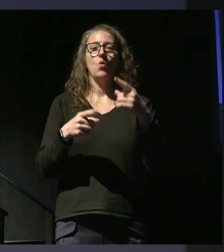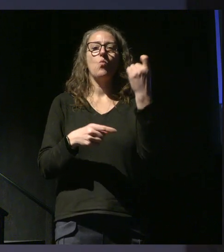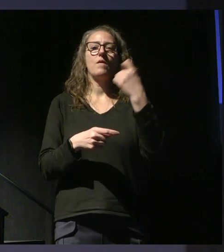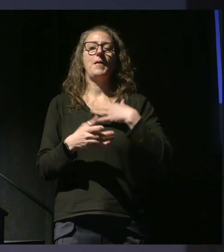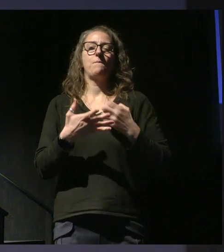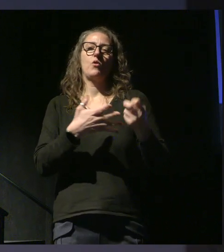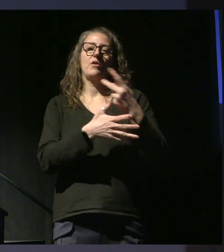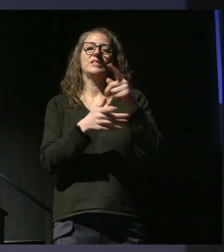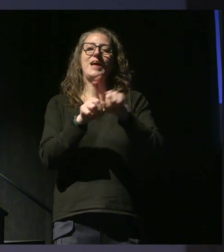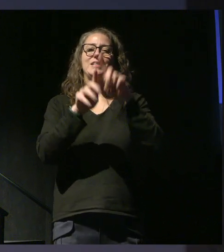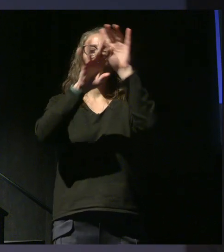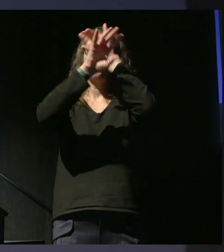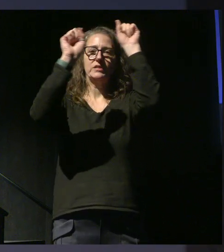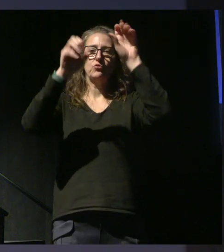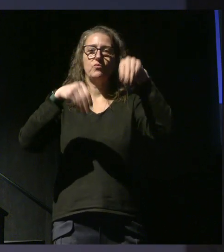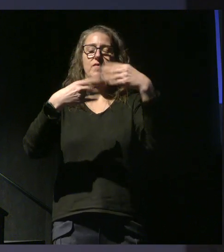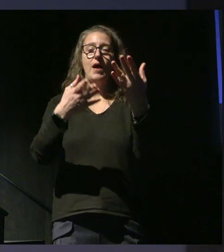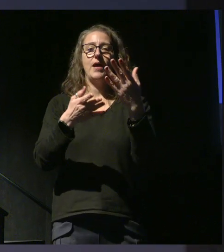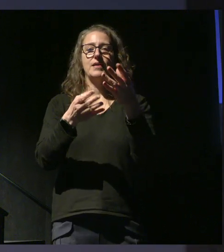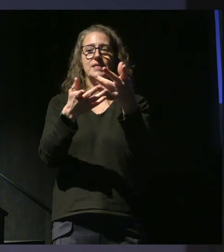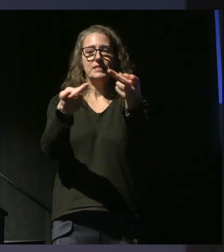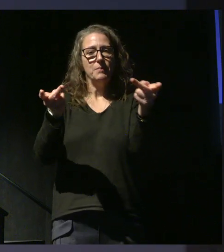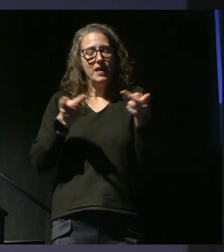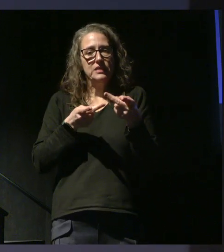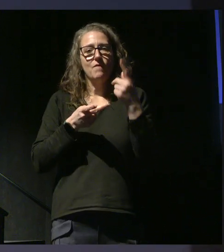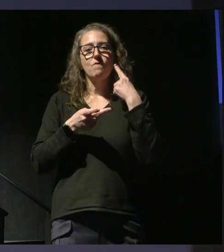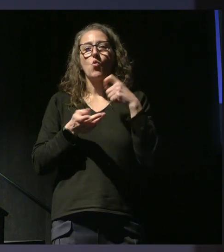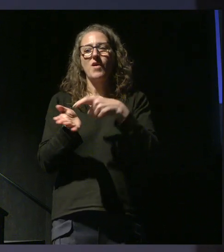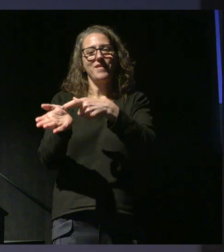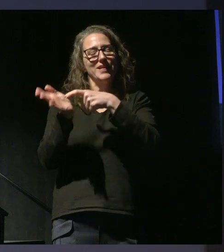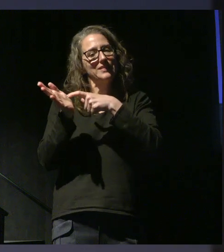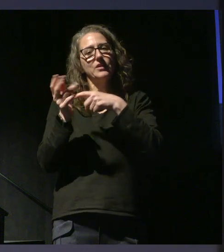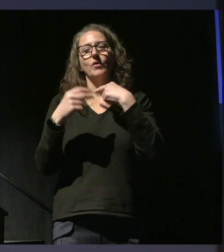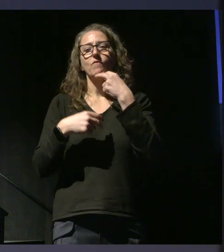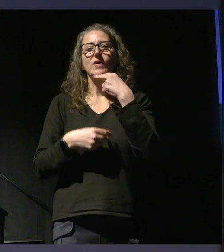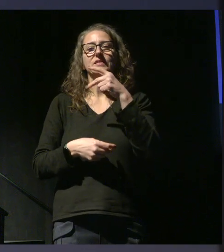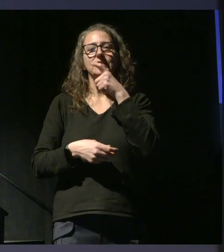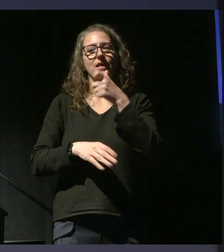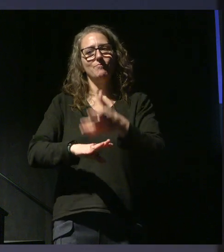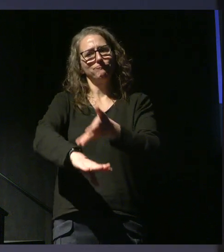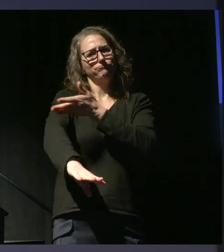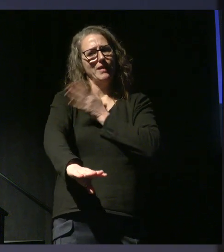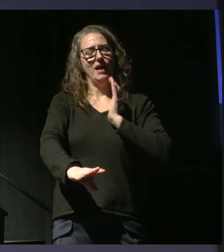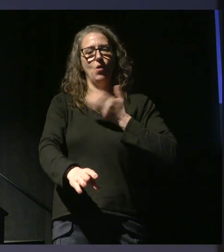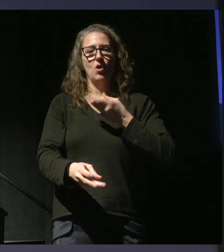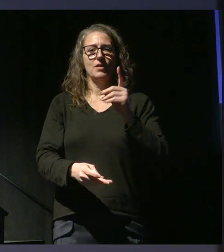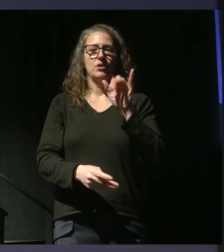to necessary voices that enrich this literary landscape of ours and I hope you two don't mind.